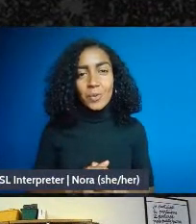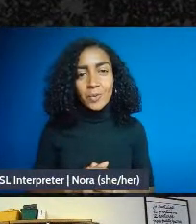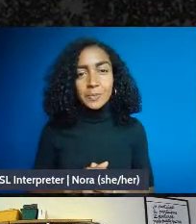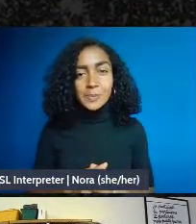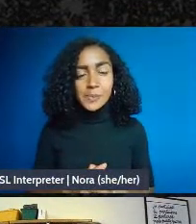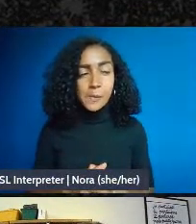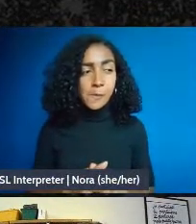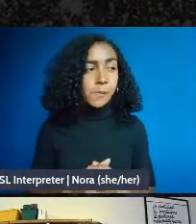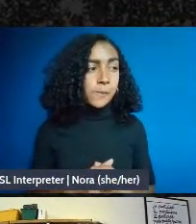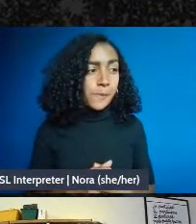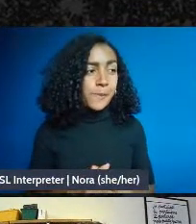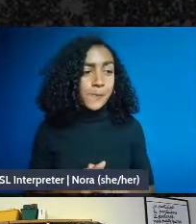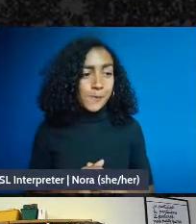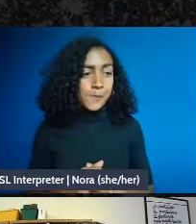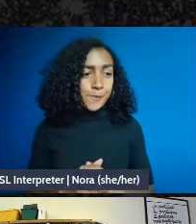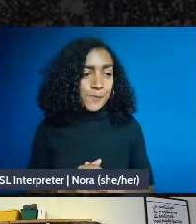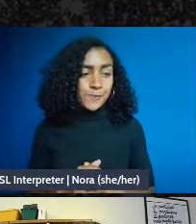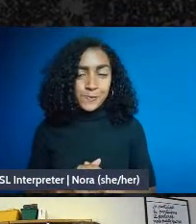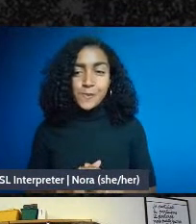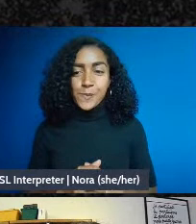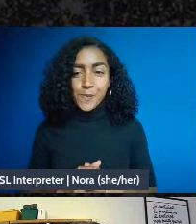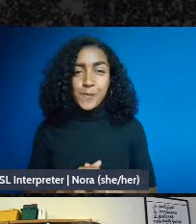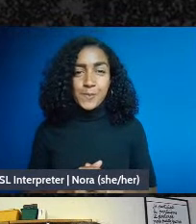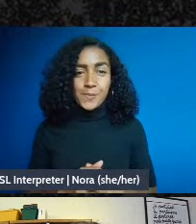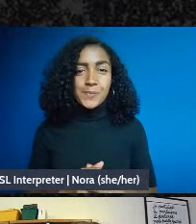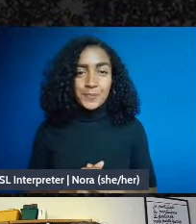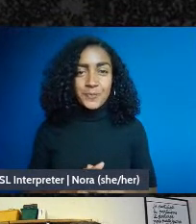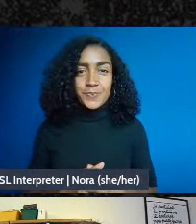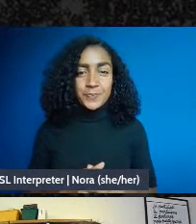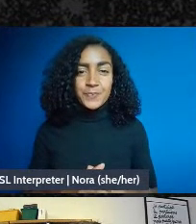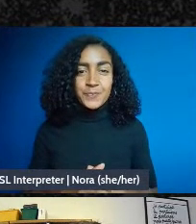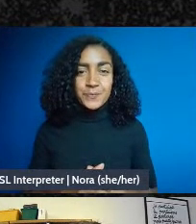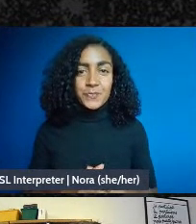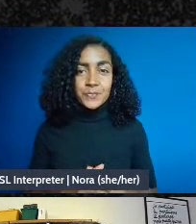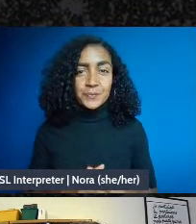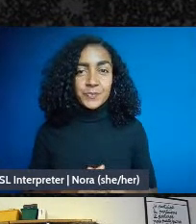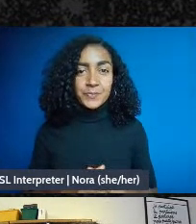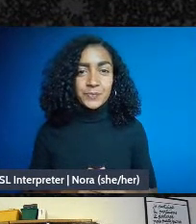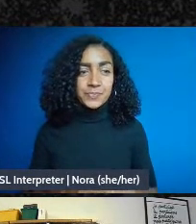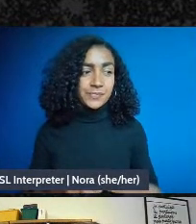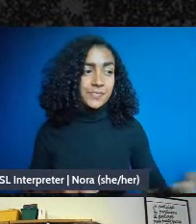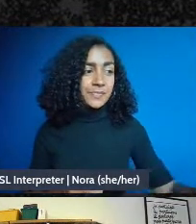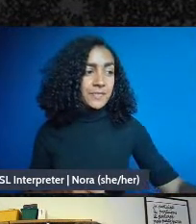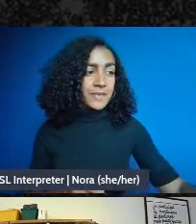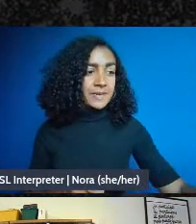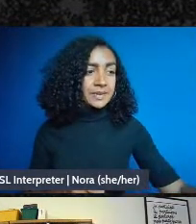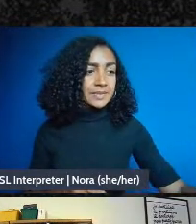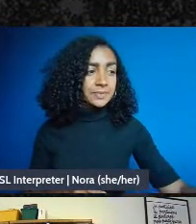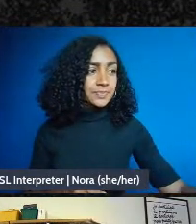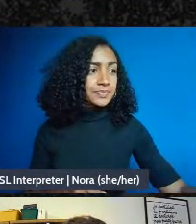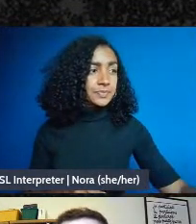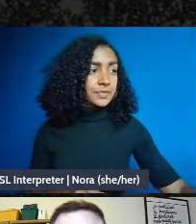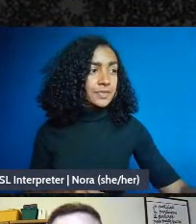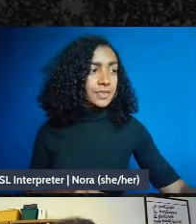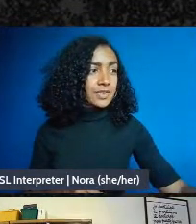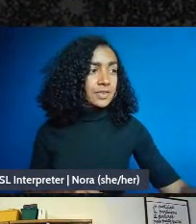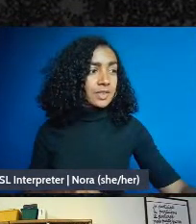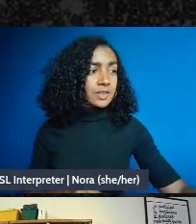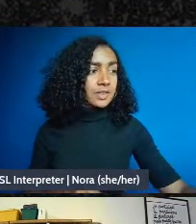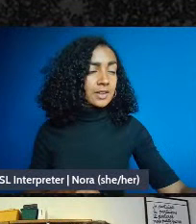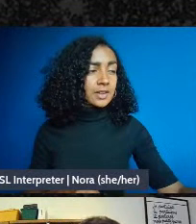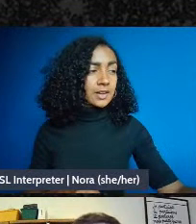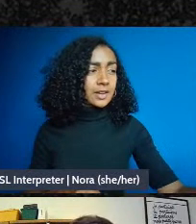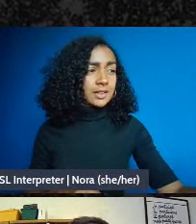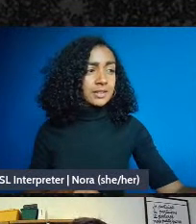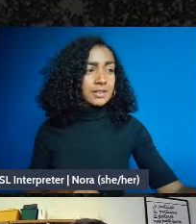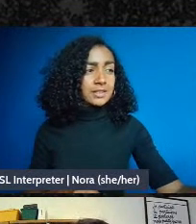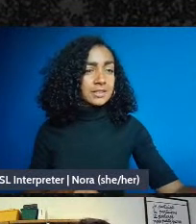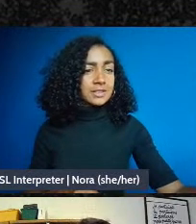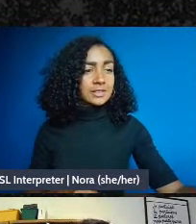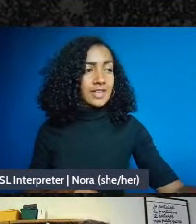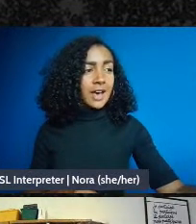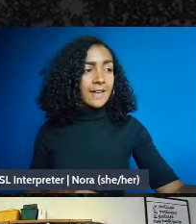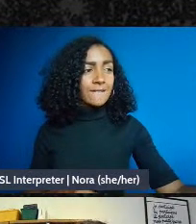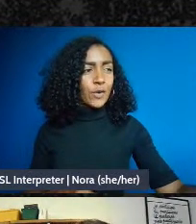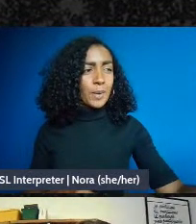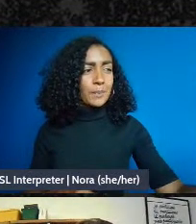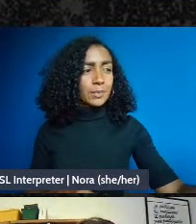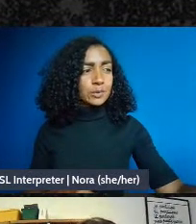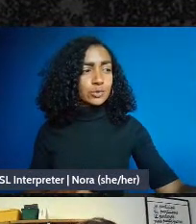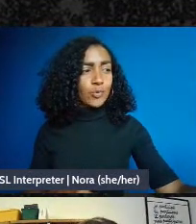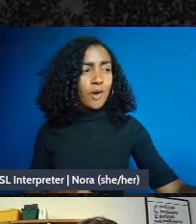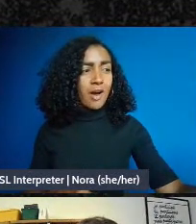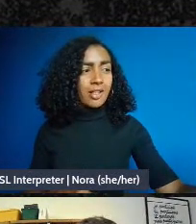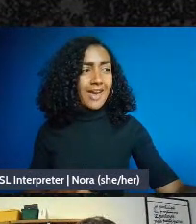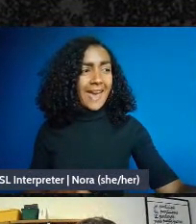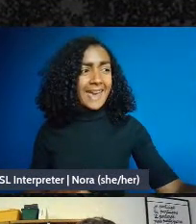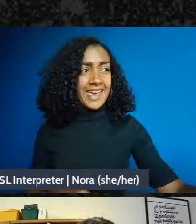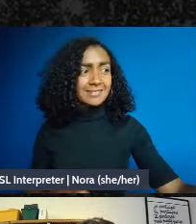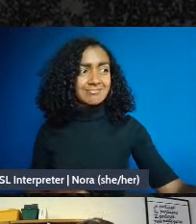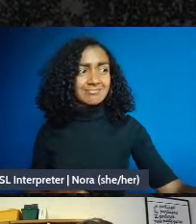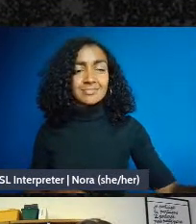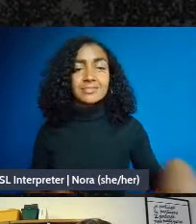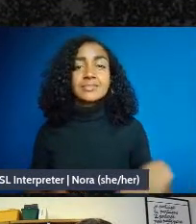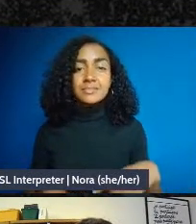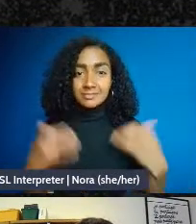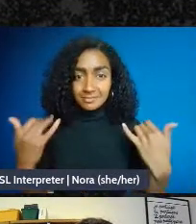okay. So at the Hofstra Law School Community Economic Development Clinic we represent